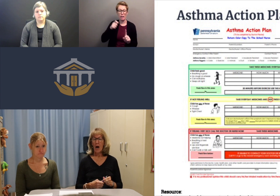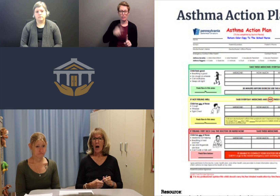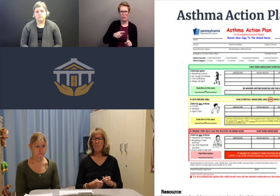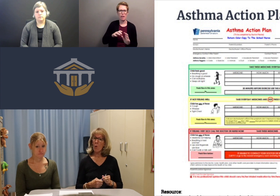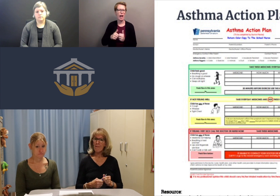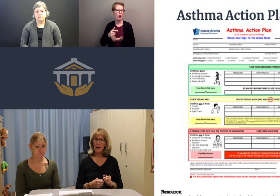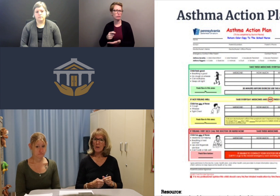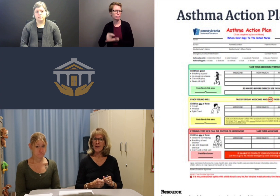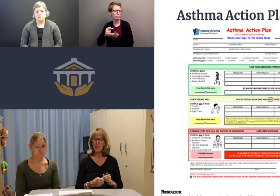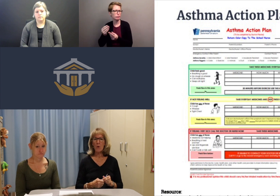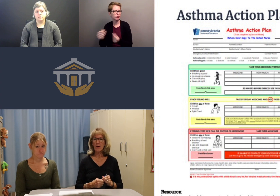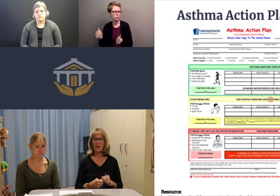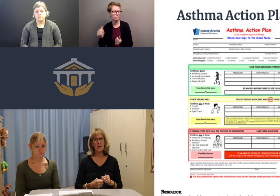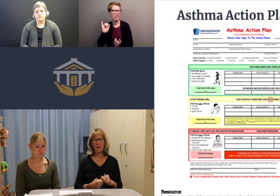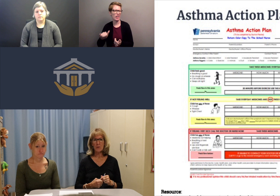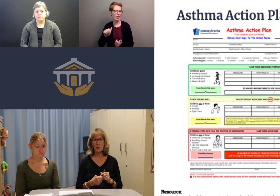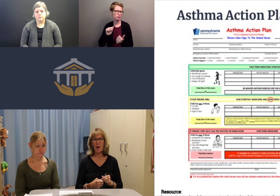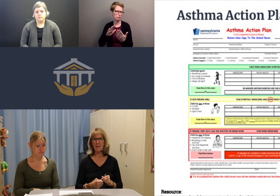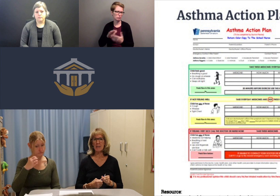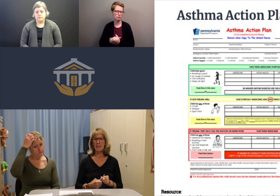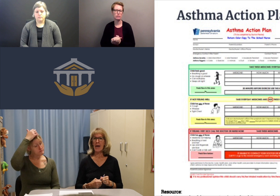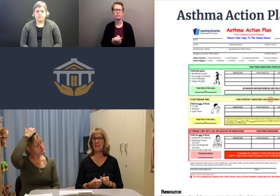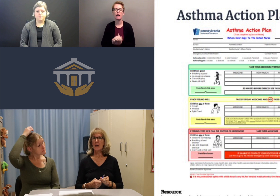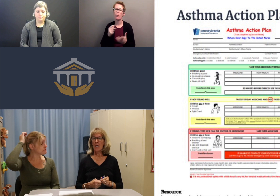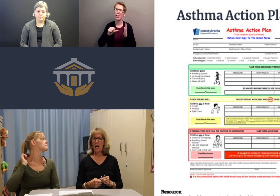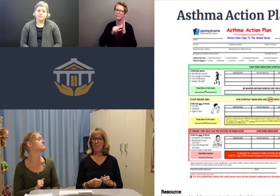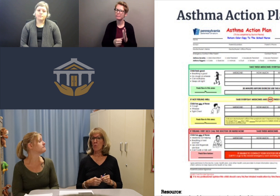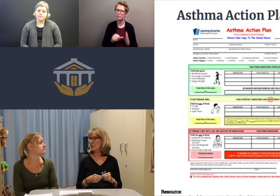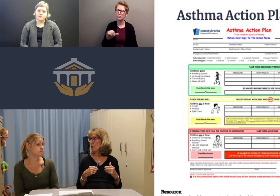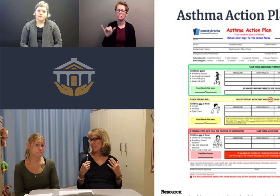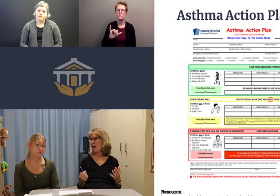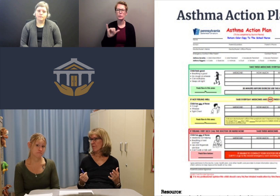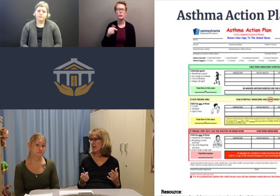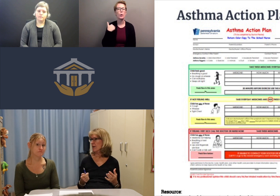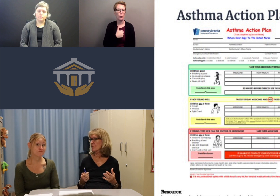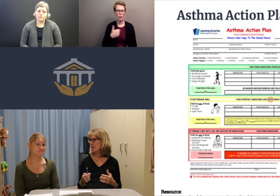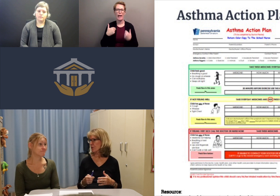Um, one thing I do want to, you know, stress, is that we do have a lot of inhalers here. We